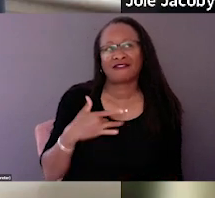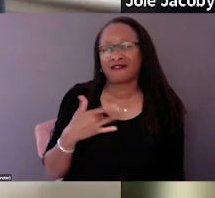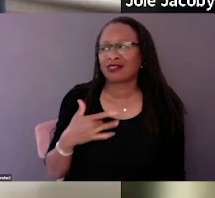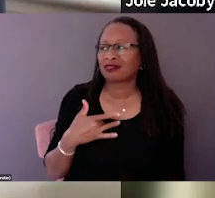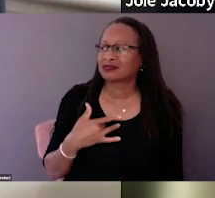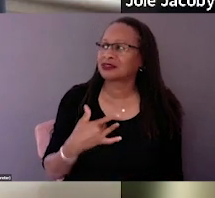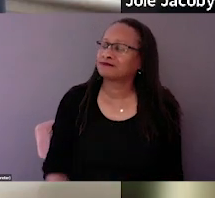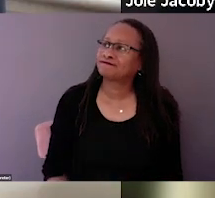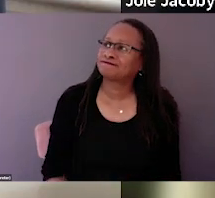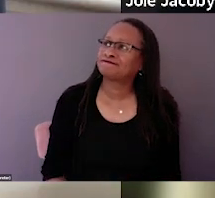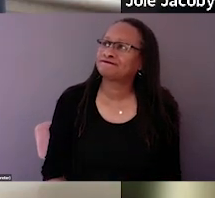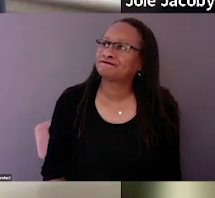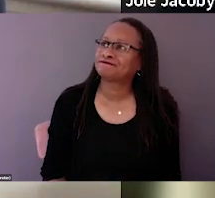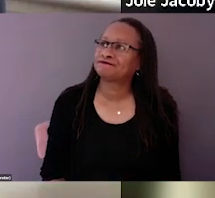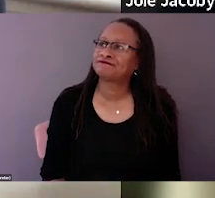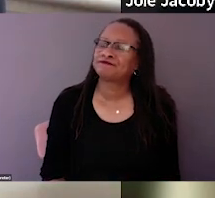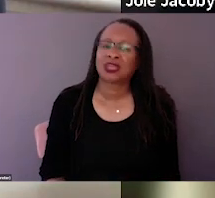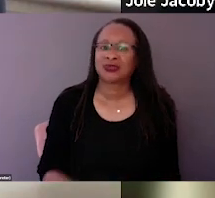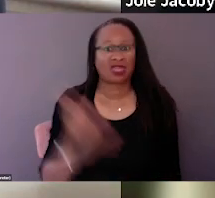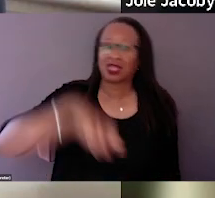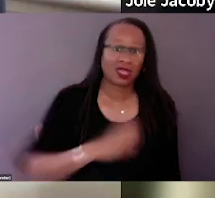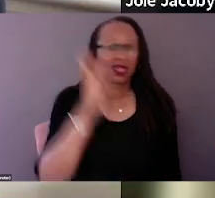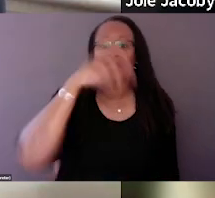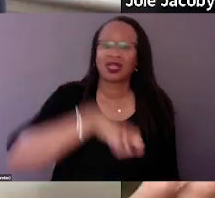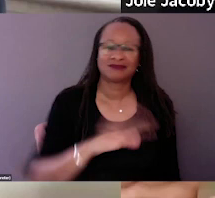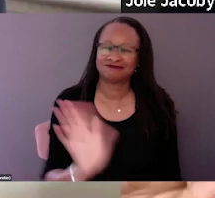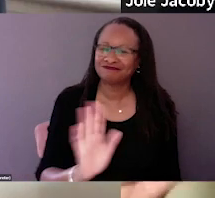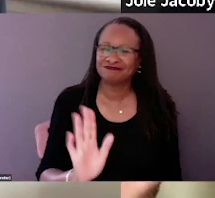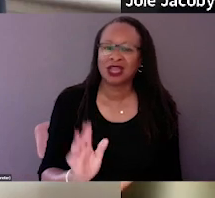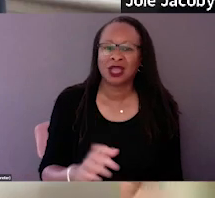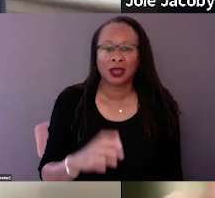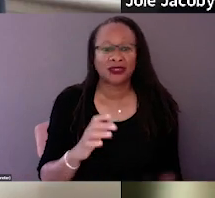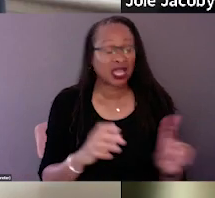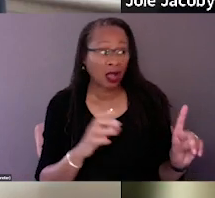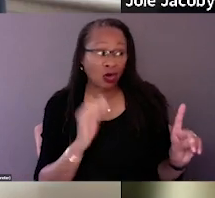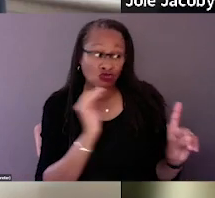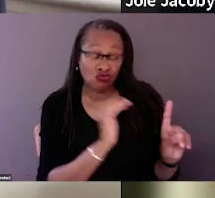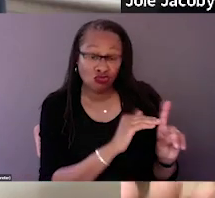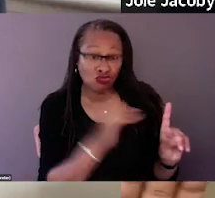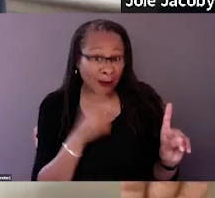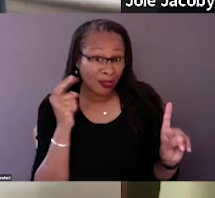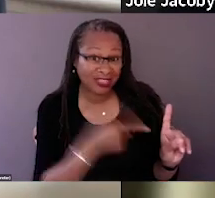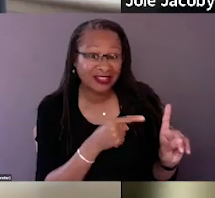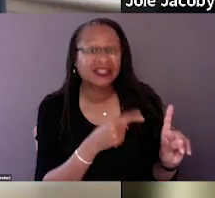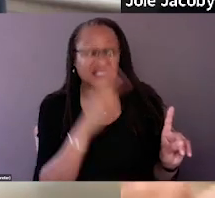It wasn't like a rollercoaster. It was like, remember this, but also remember this. And you're like, oh yeah, you're right.